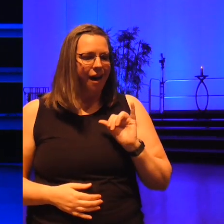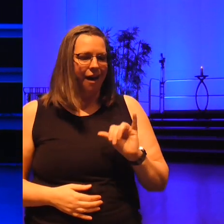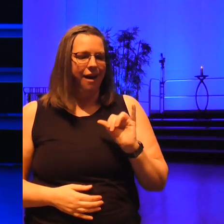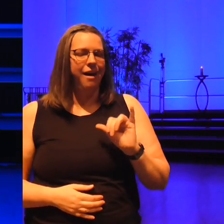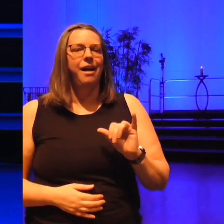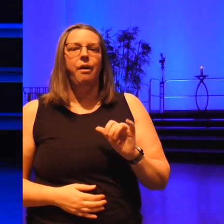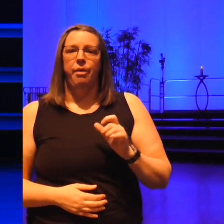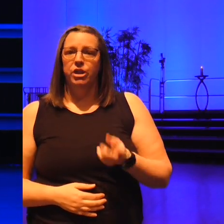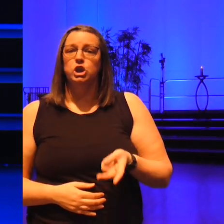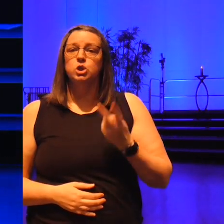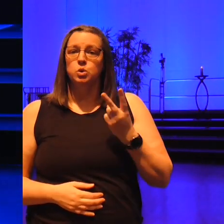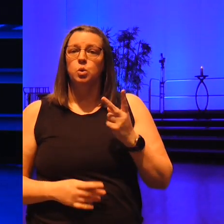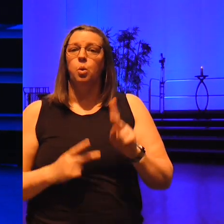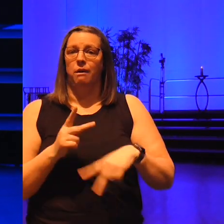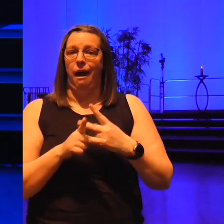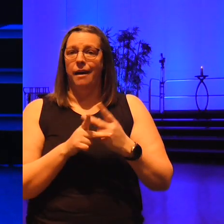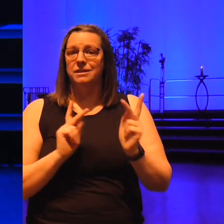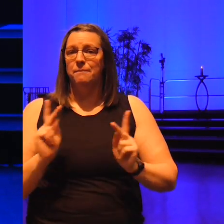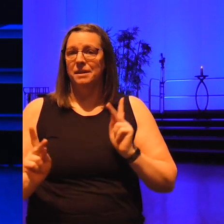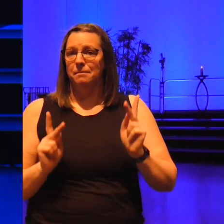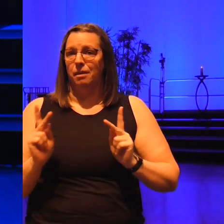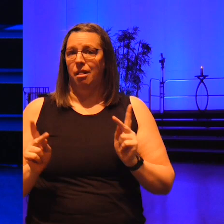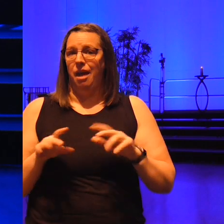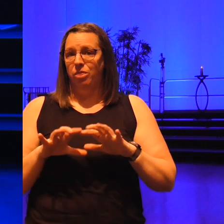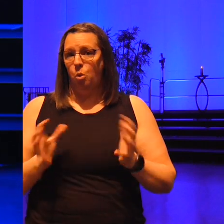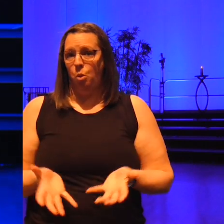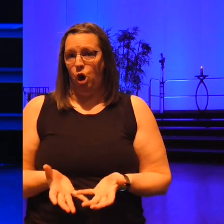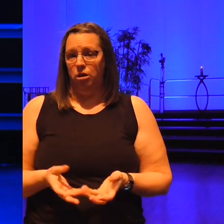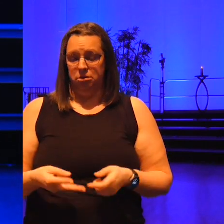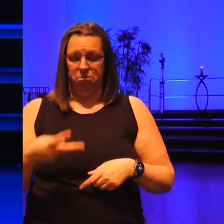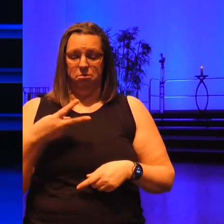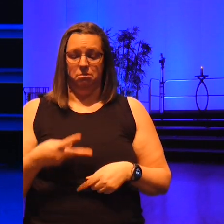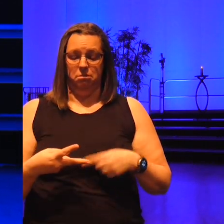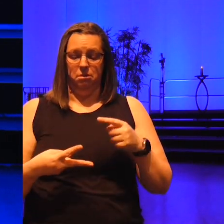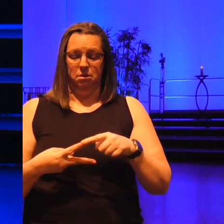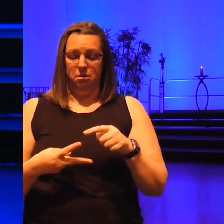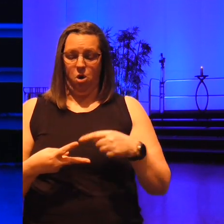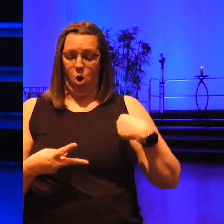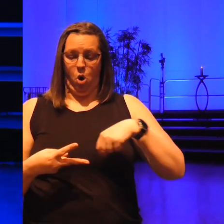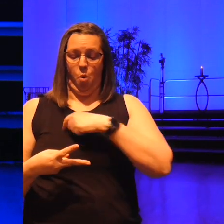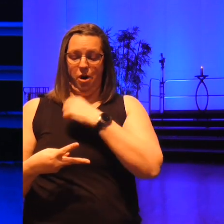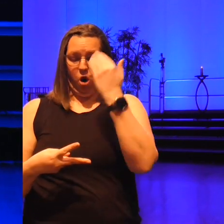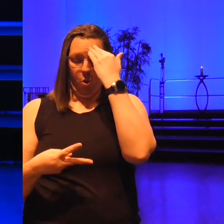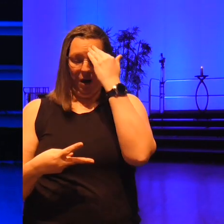types of people in this world there are those of us who are aware of our issues and there are those